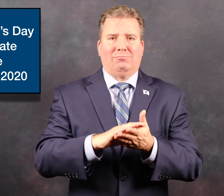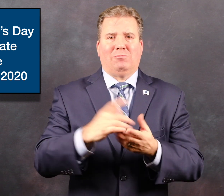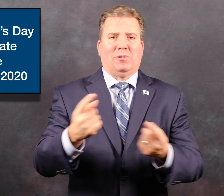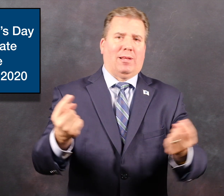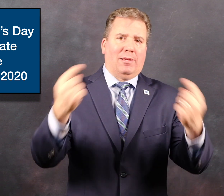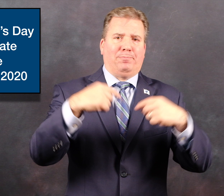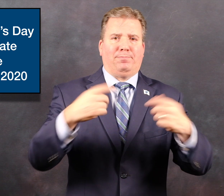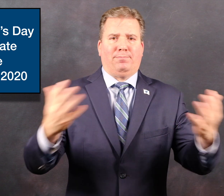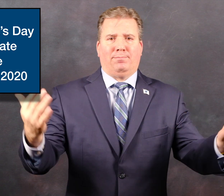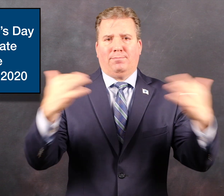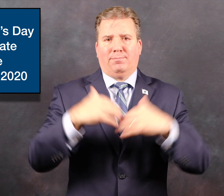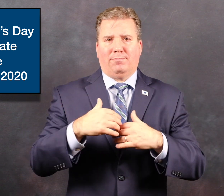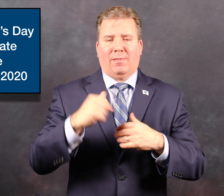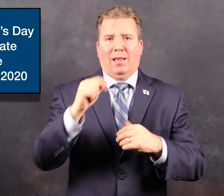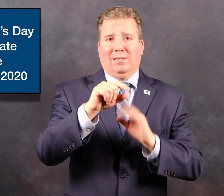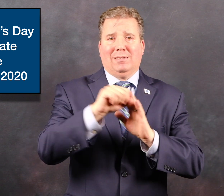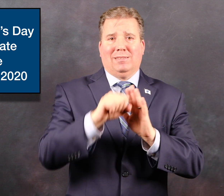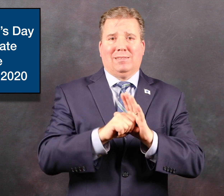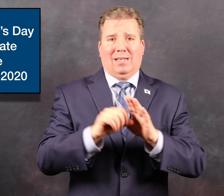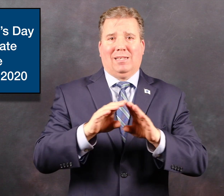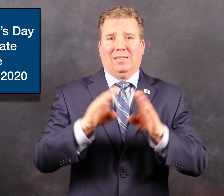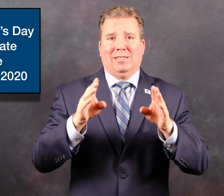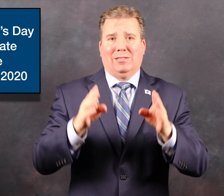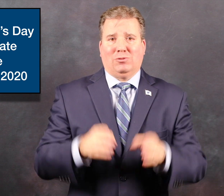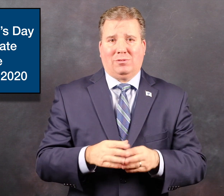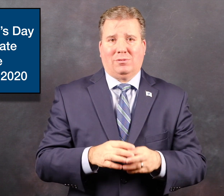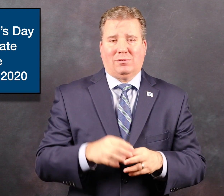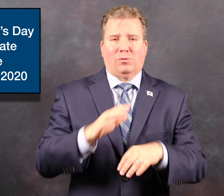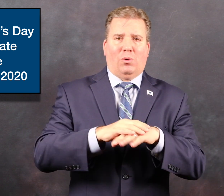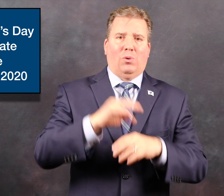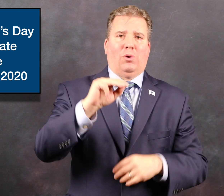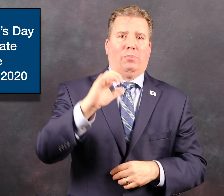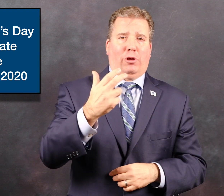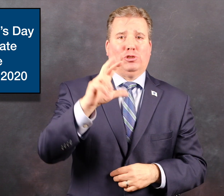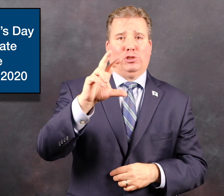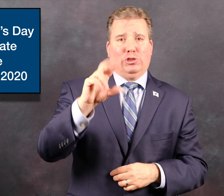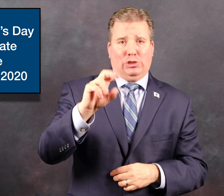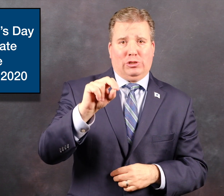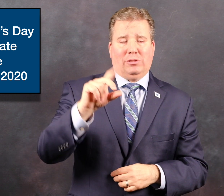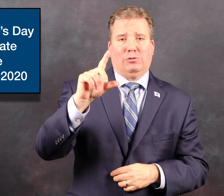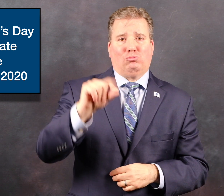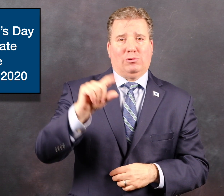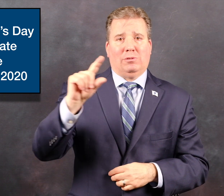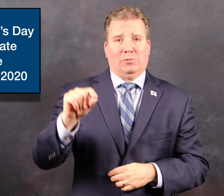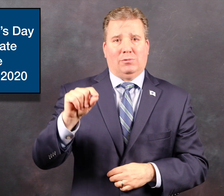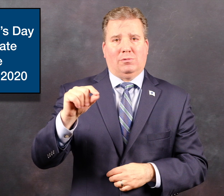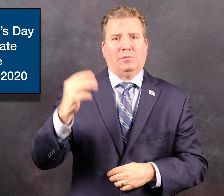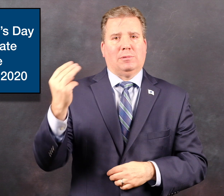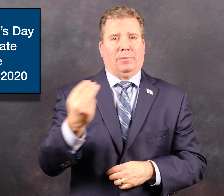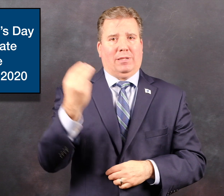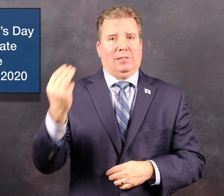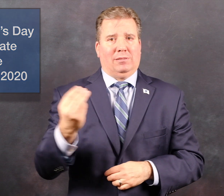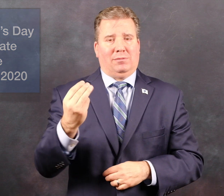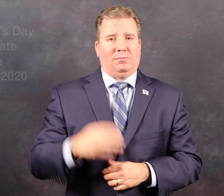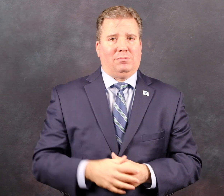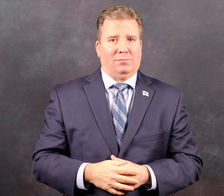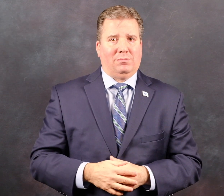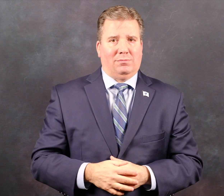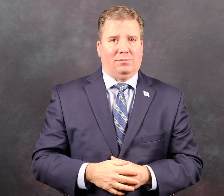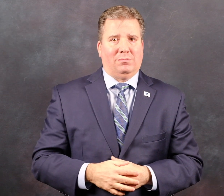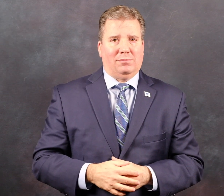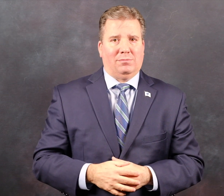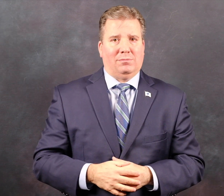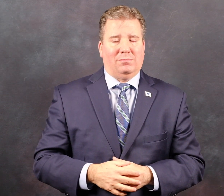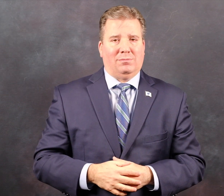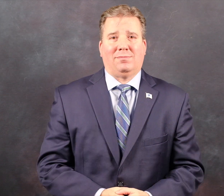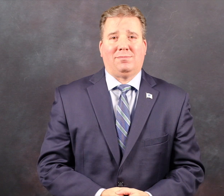Again, that date is Monday, March 30, 2020.